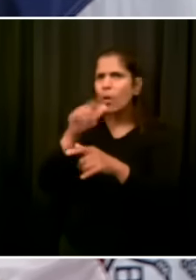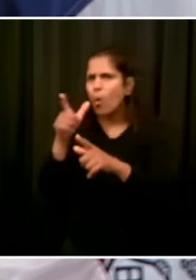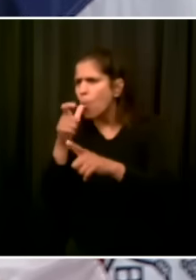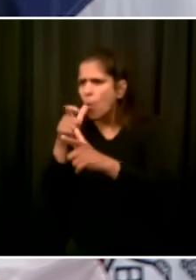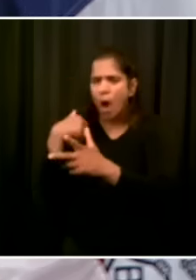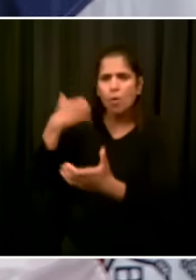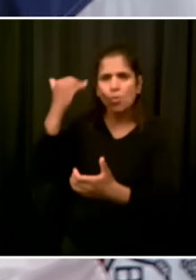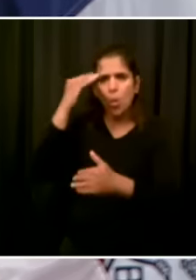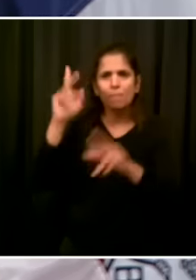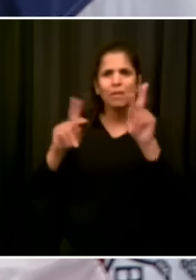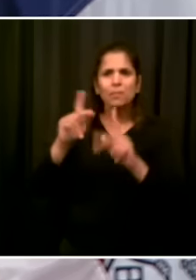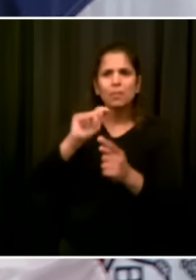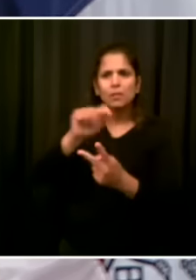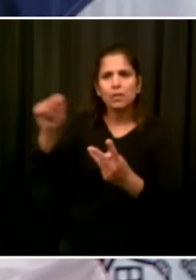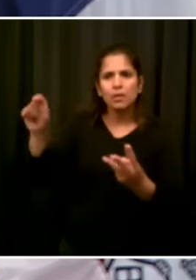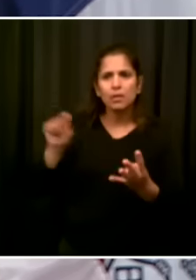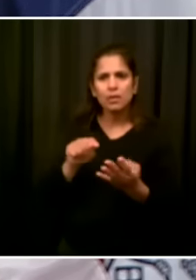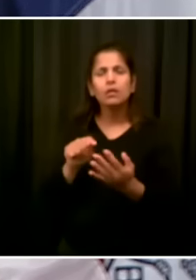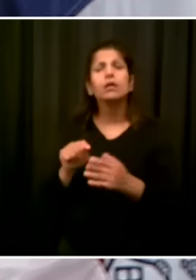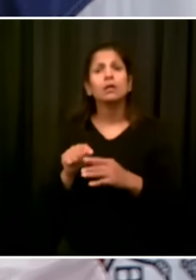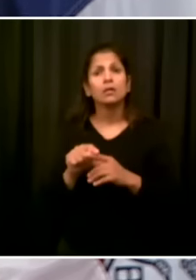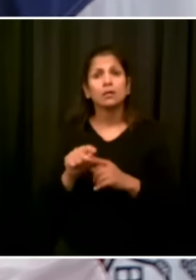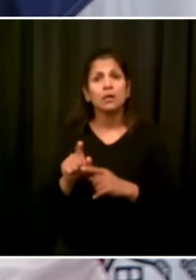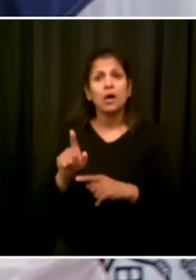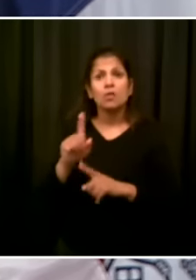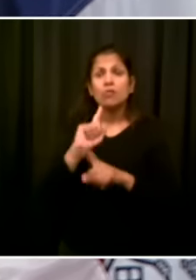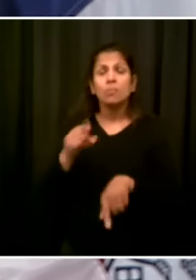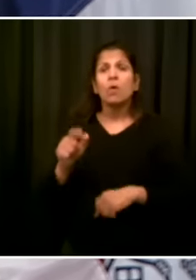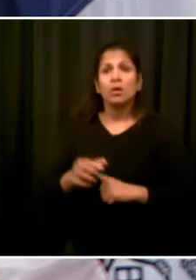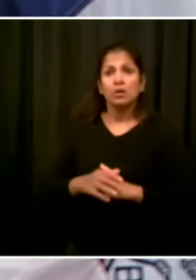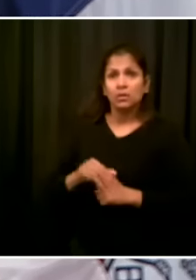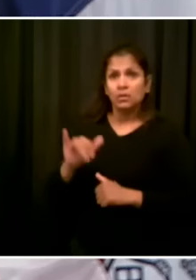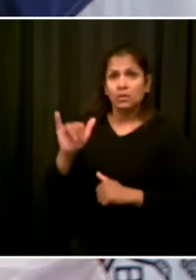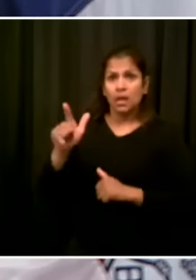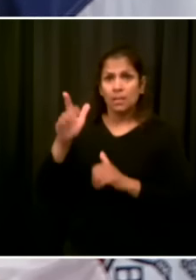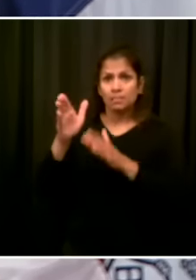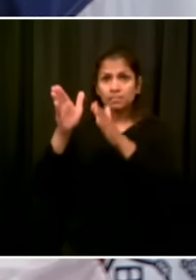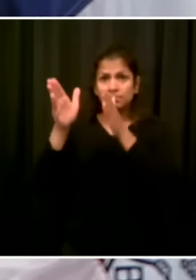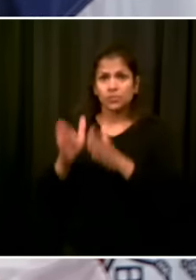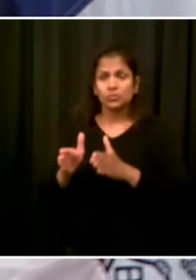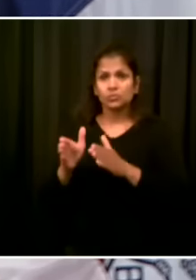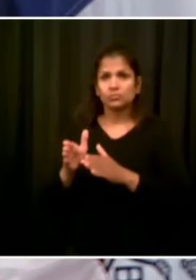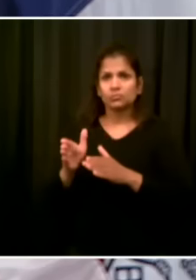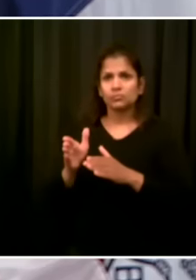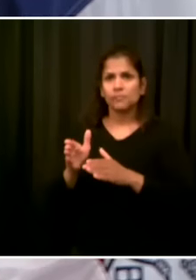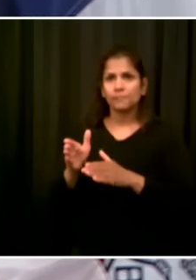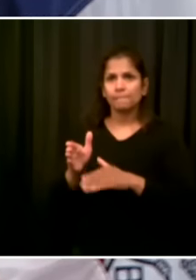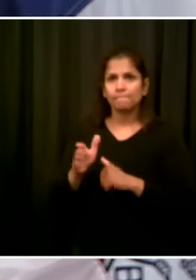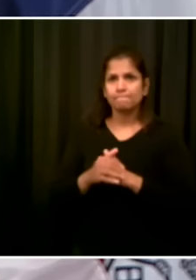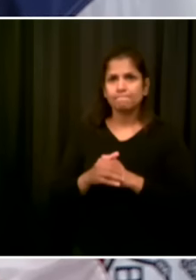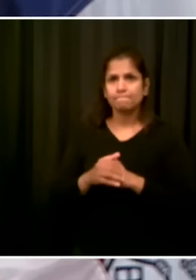FOR PEOPLE TO ADD THEIR OWN VISION.